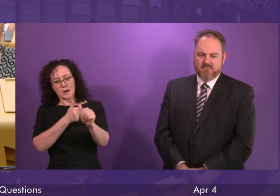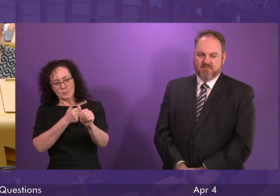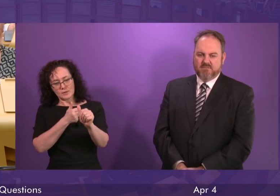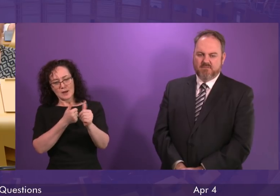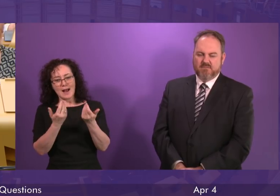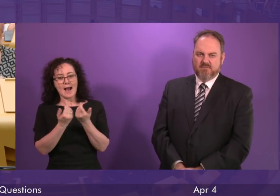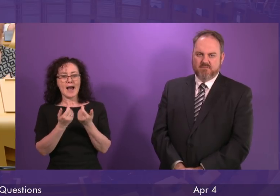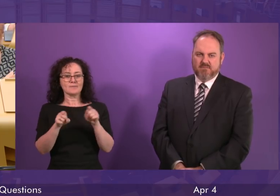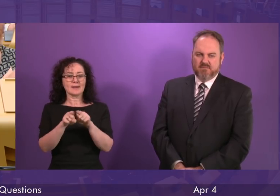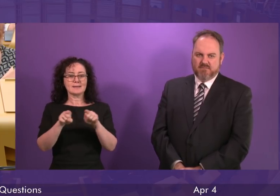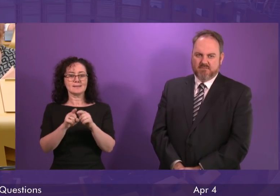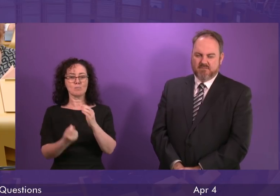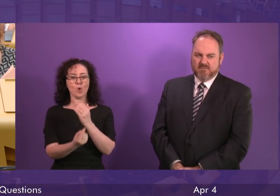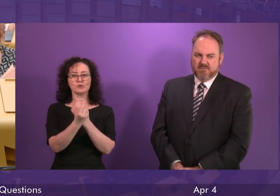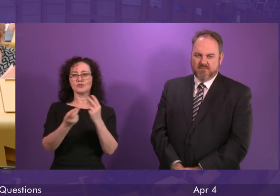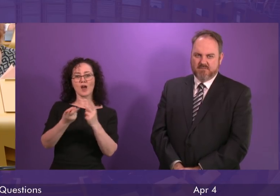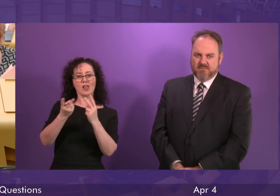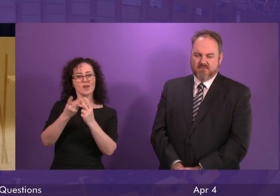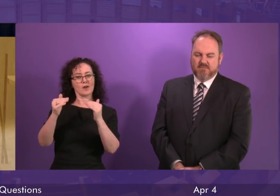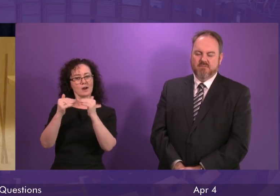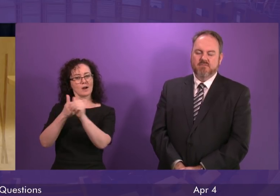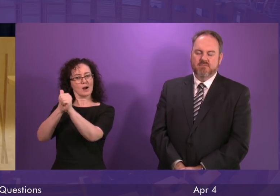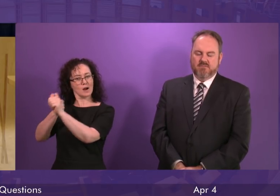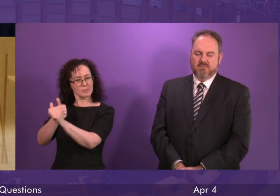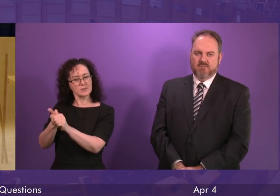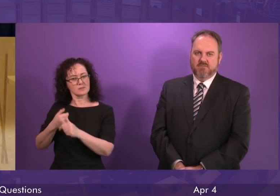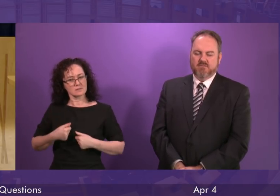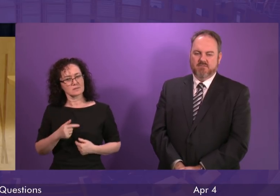on a level playing field. When Alex Rowley last raised this matter, I said that we will